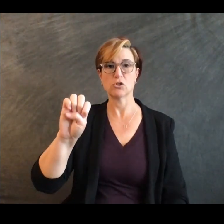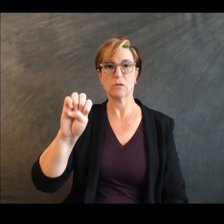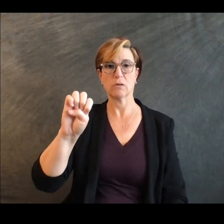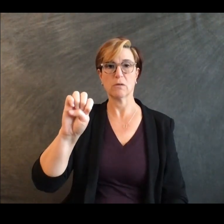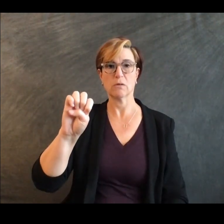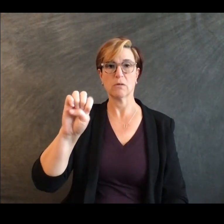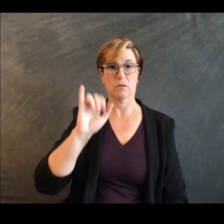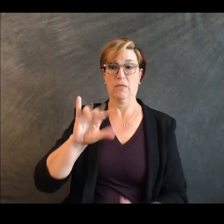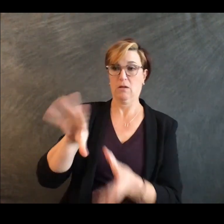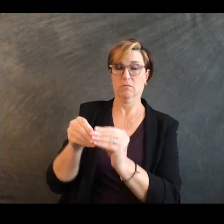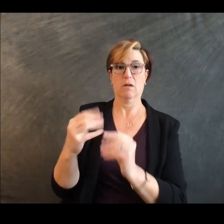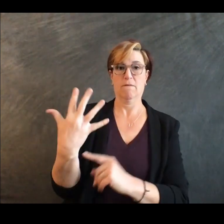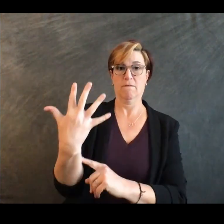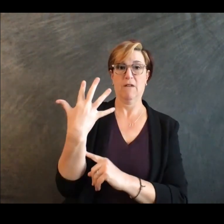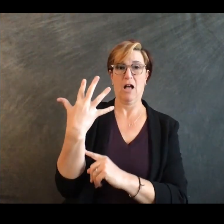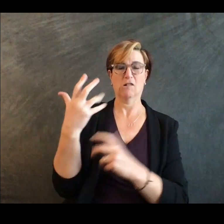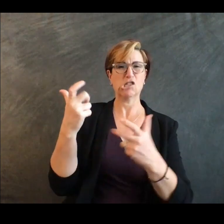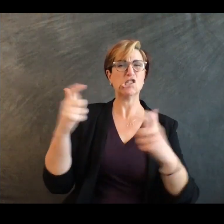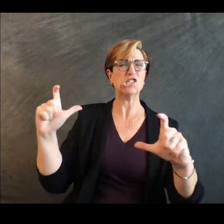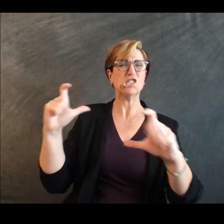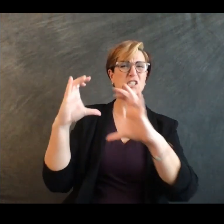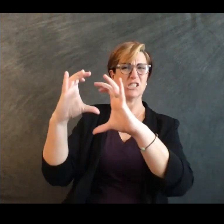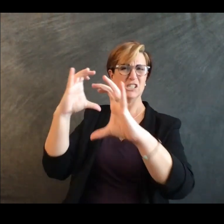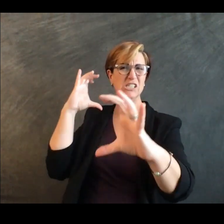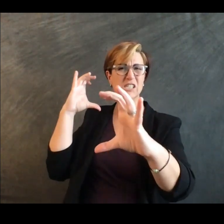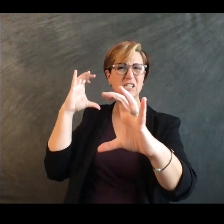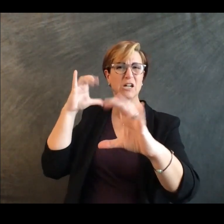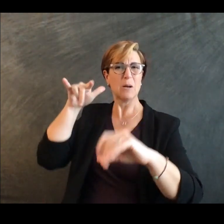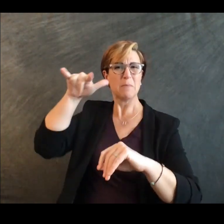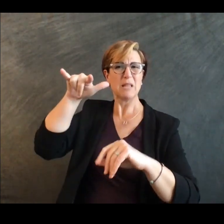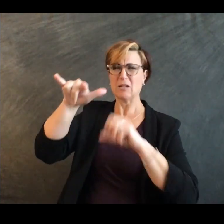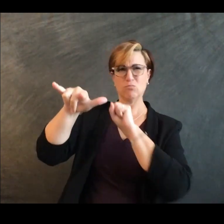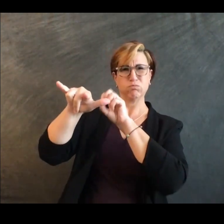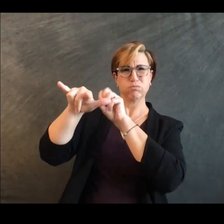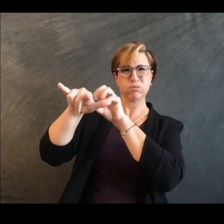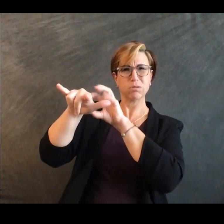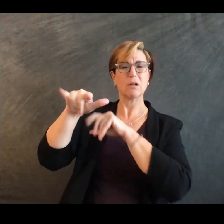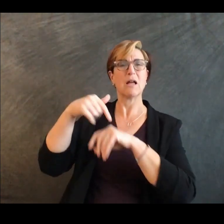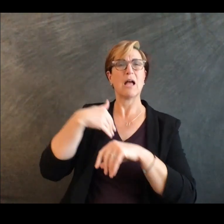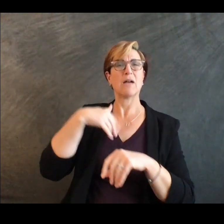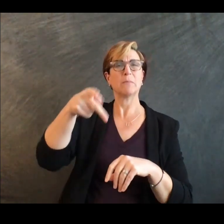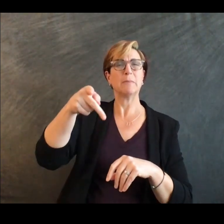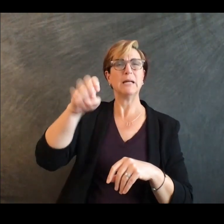landed in the United States packed with personal protective equipment and our